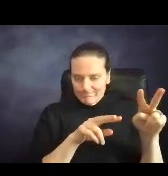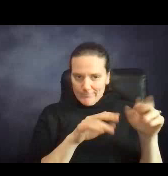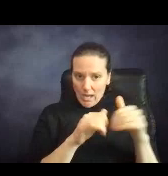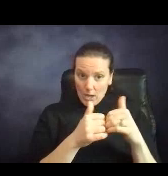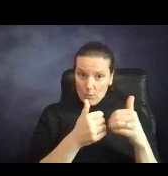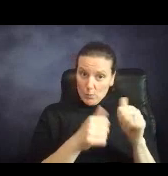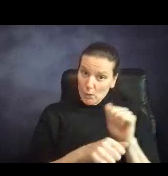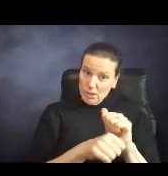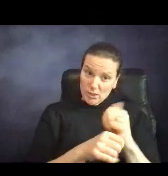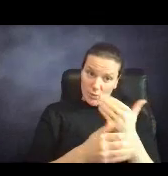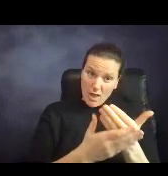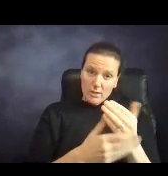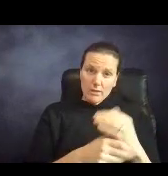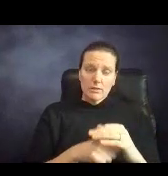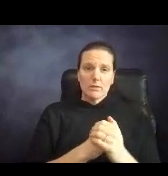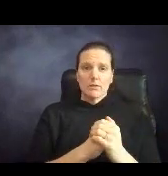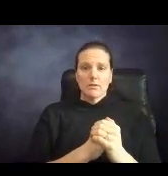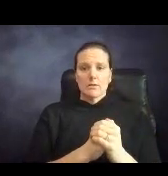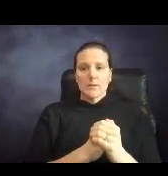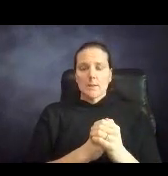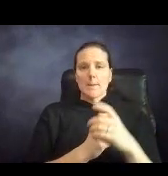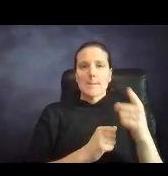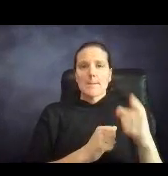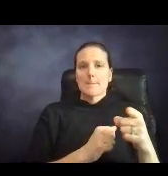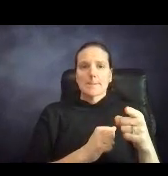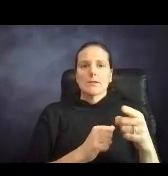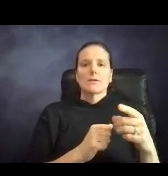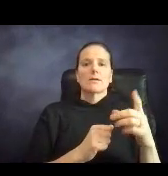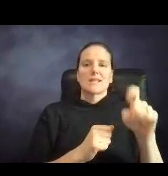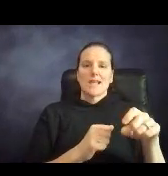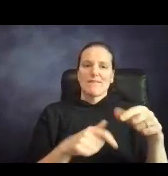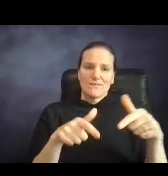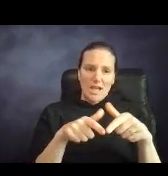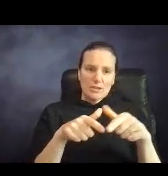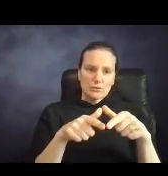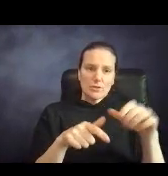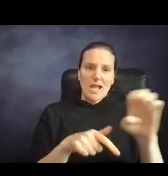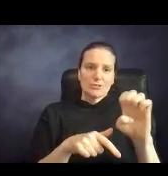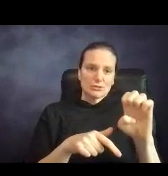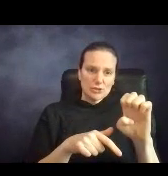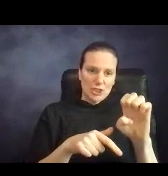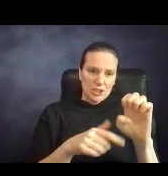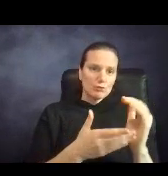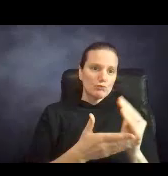And then plus can't, can't let you go without vaginal estrogen cream plug.